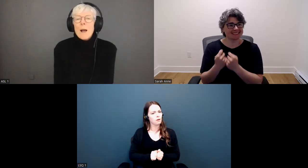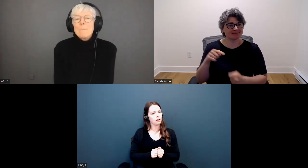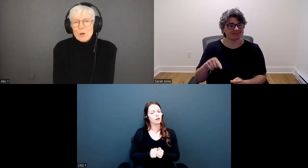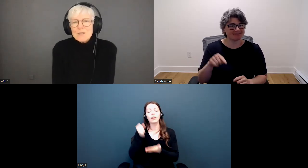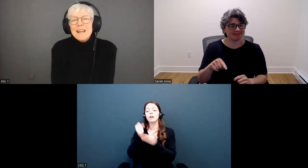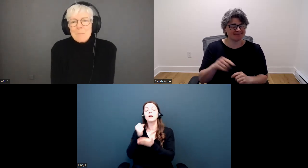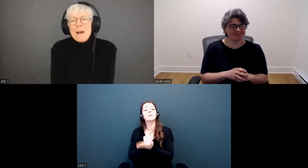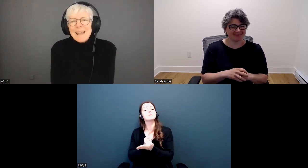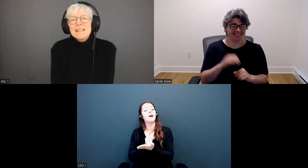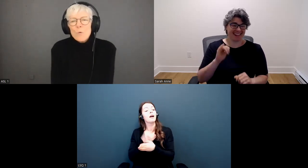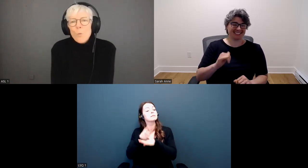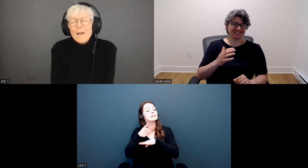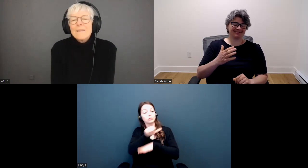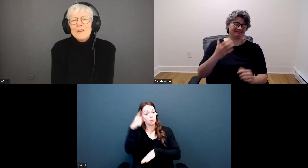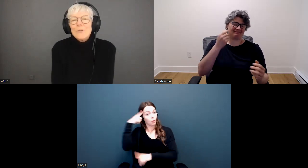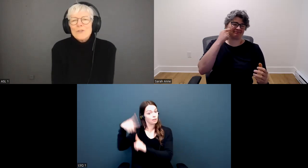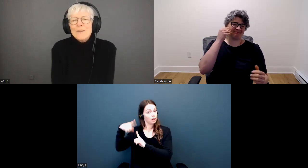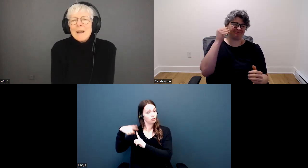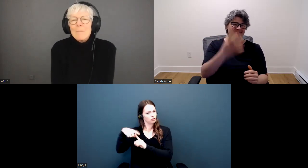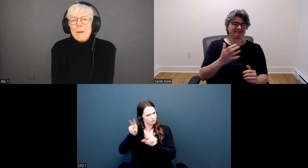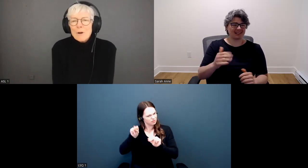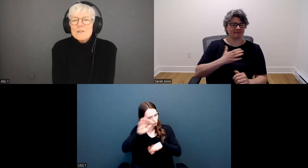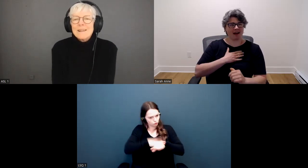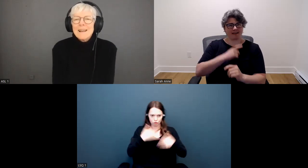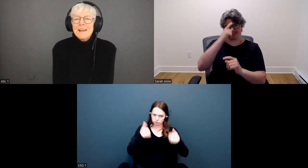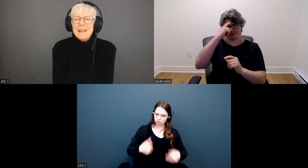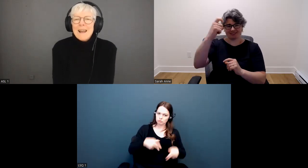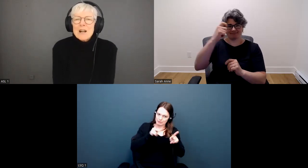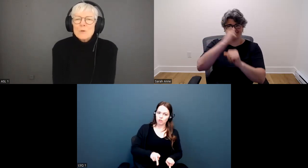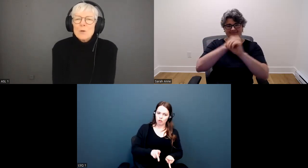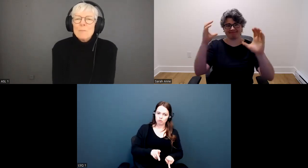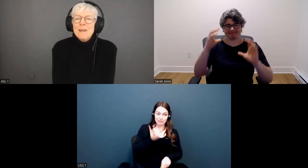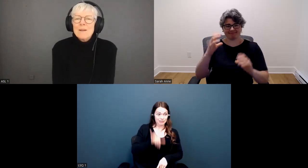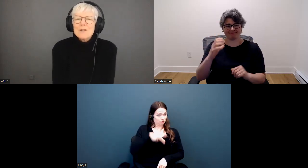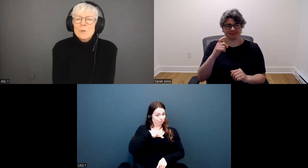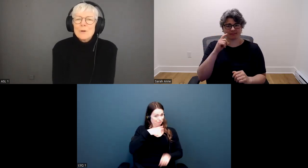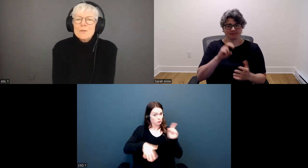a person and in my case it was to to get a person an actual human being an interpreter